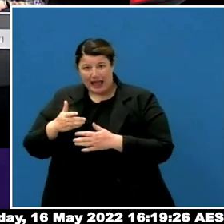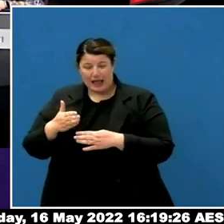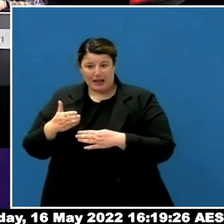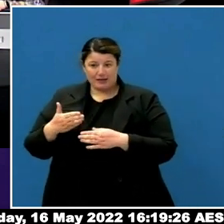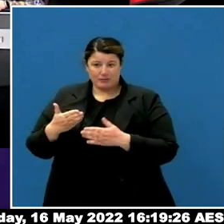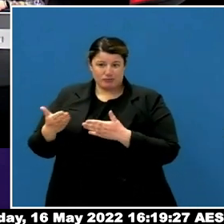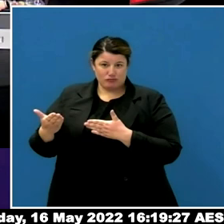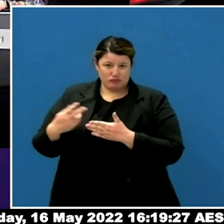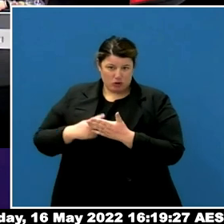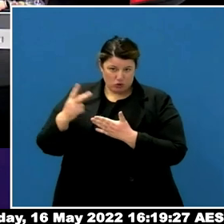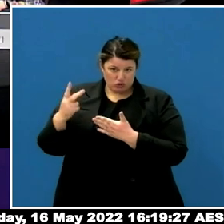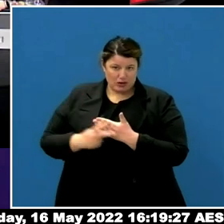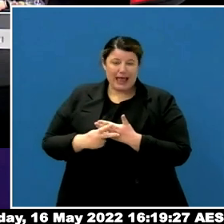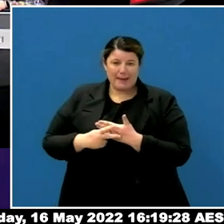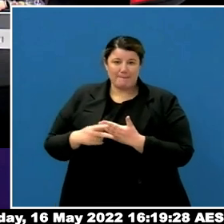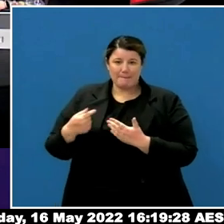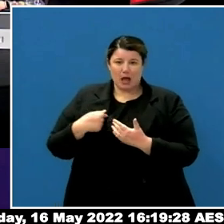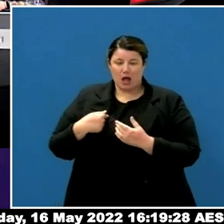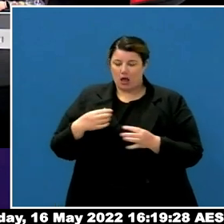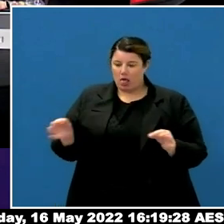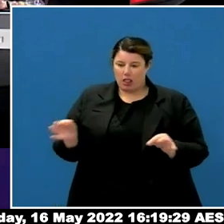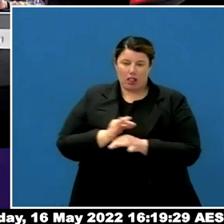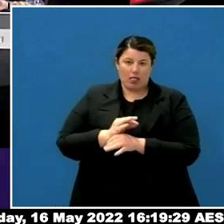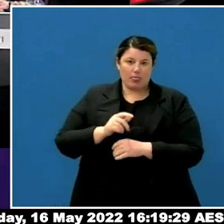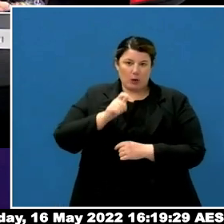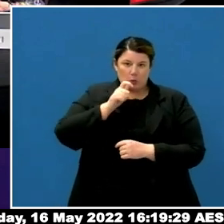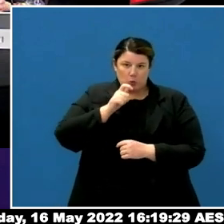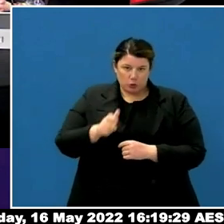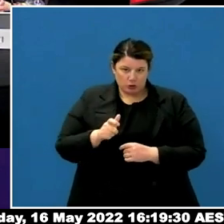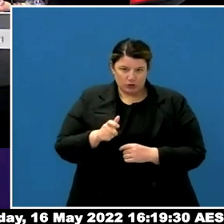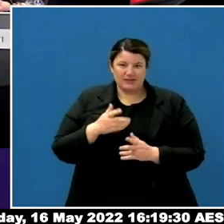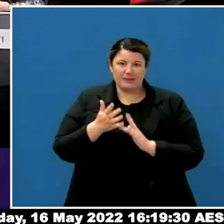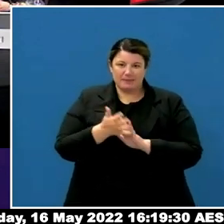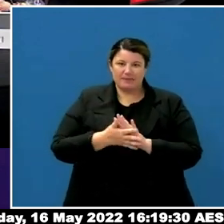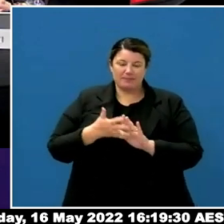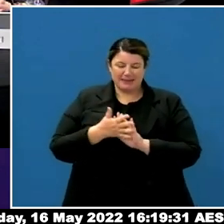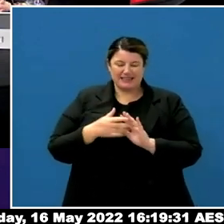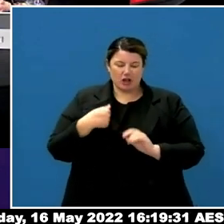Freud's introductory lectures to psychoanalysis, lectures 2 and 3.